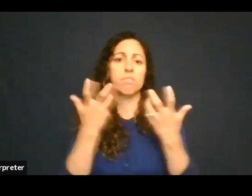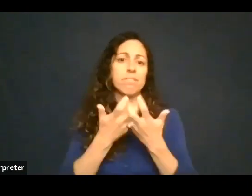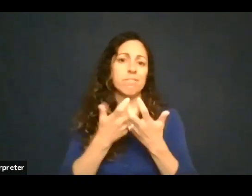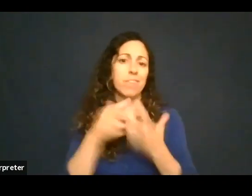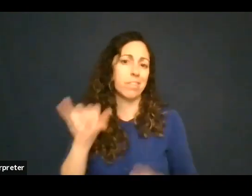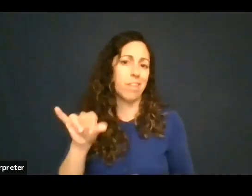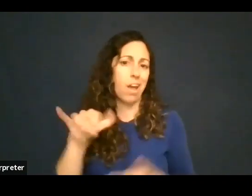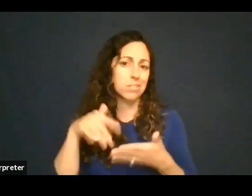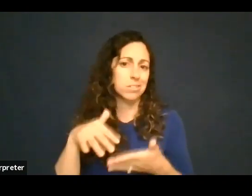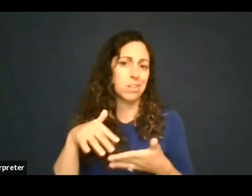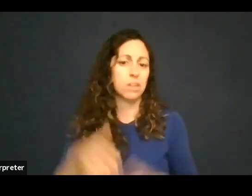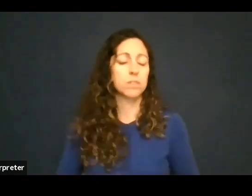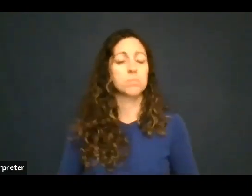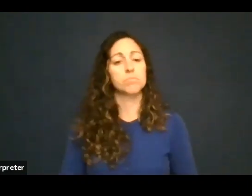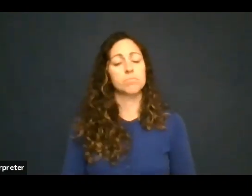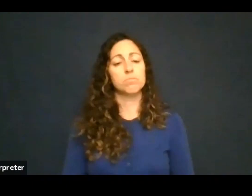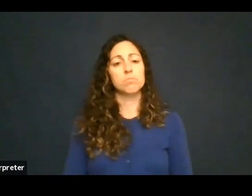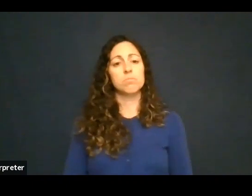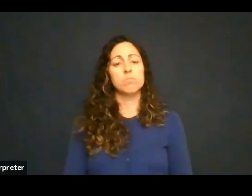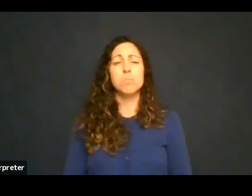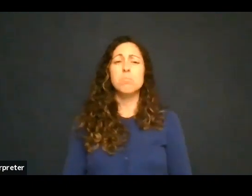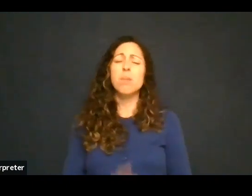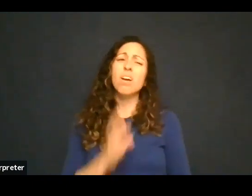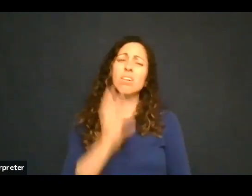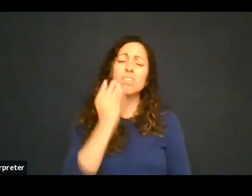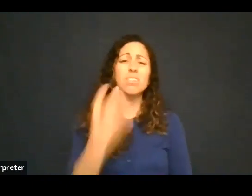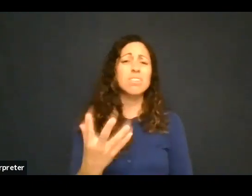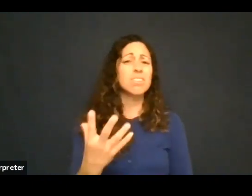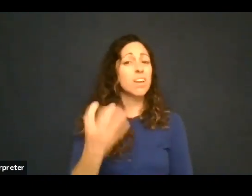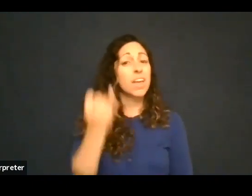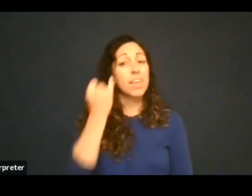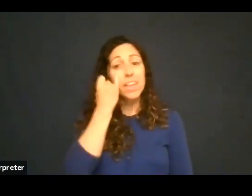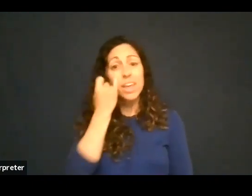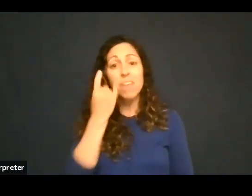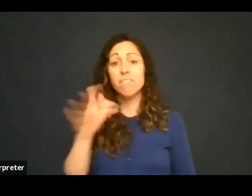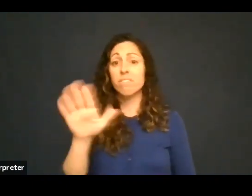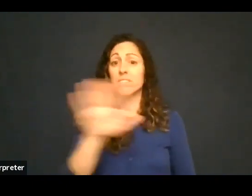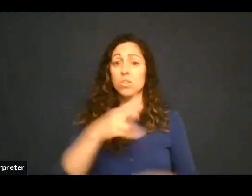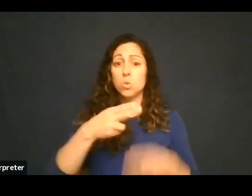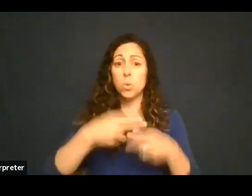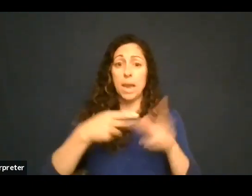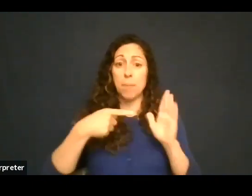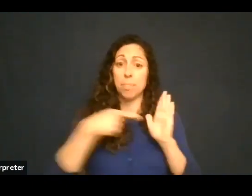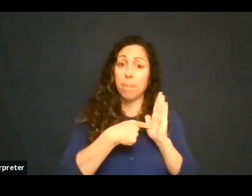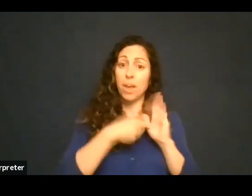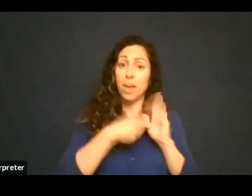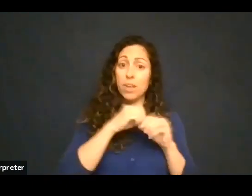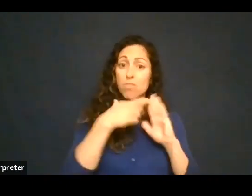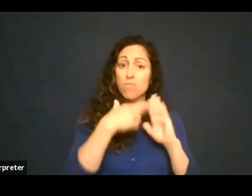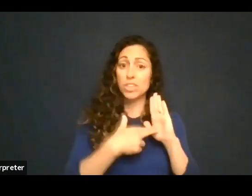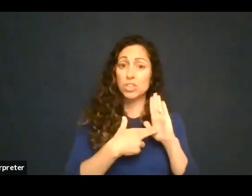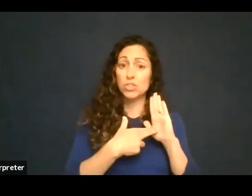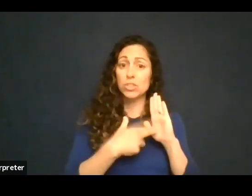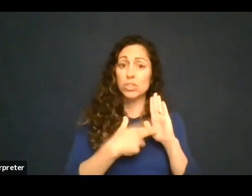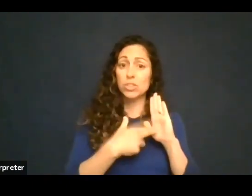to realize, though, is that if you're in the registry and you have a particular gene, you may not be contacted.